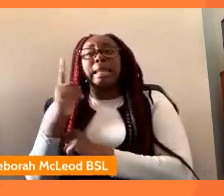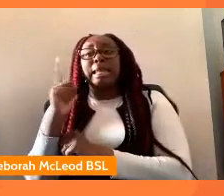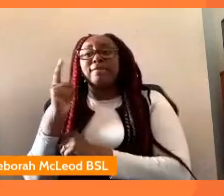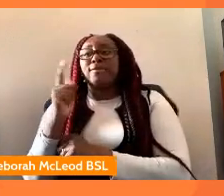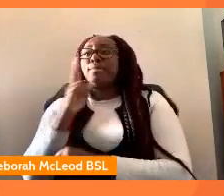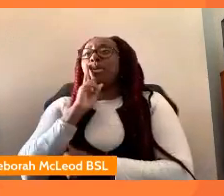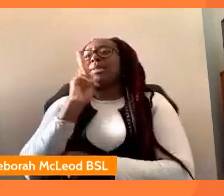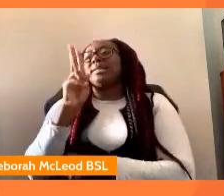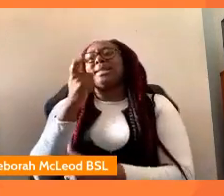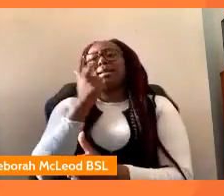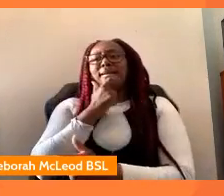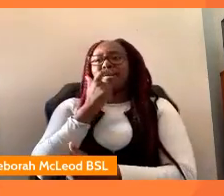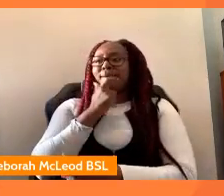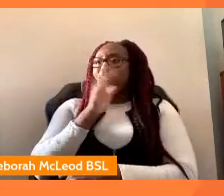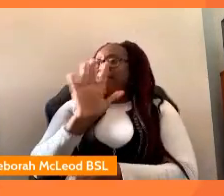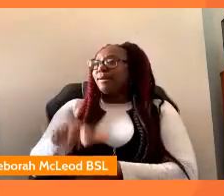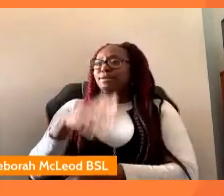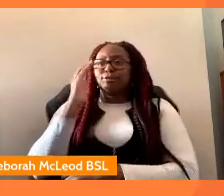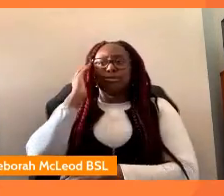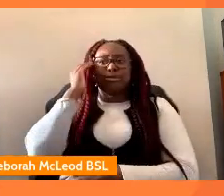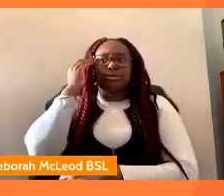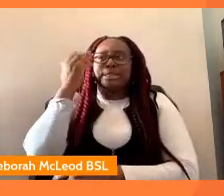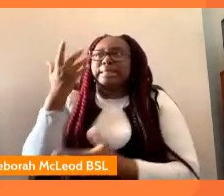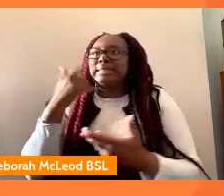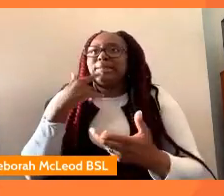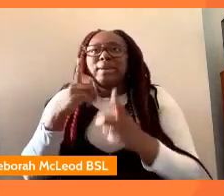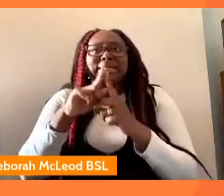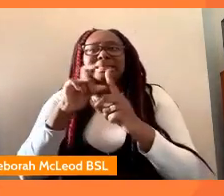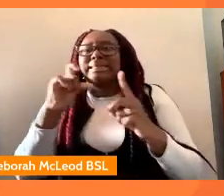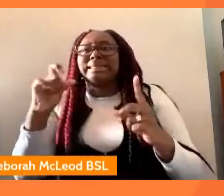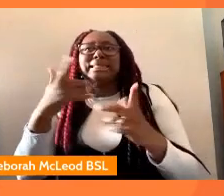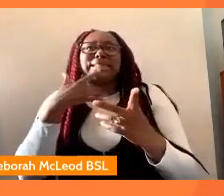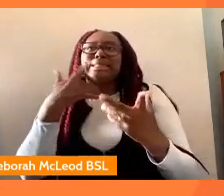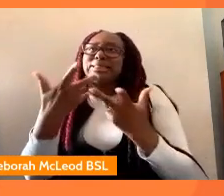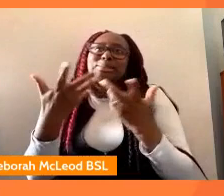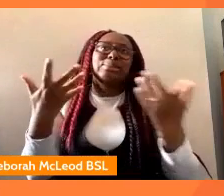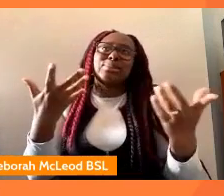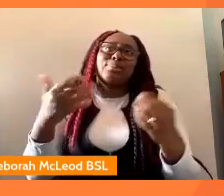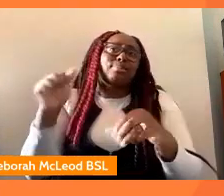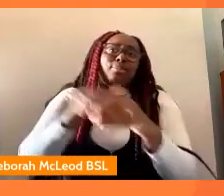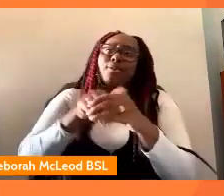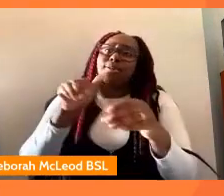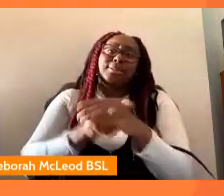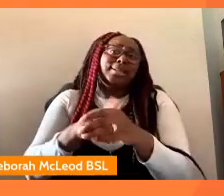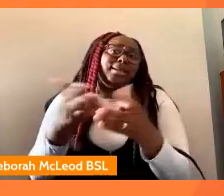So that seems crazy in a world of digital content, but that's the reality. Absolutely.